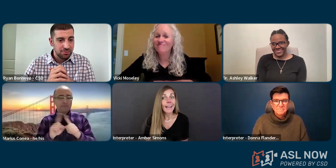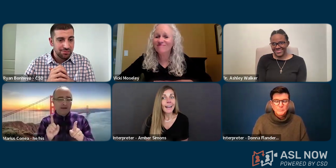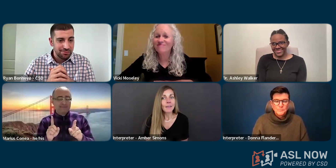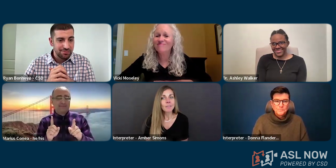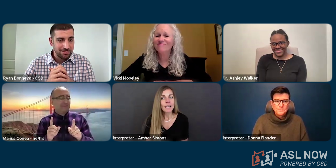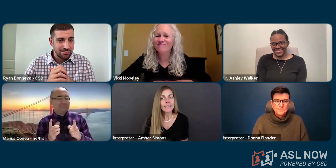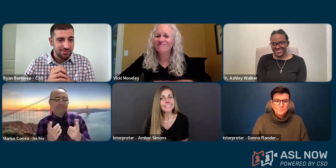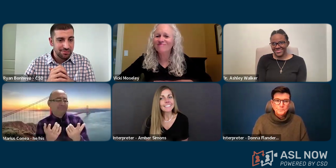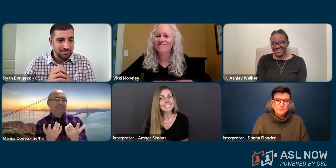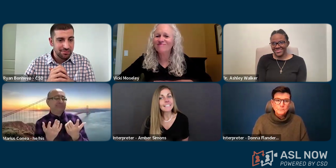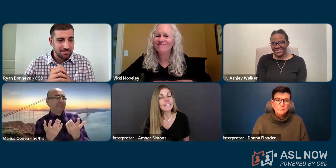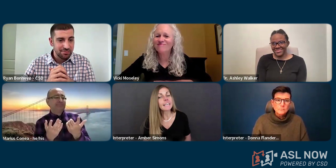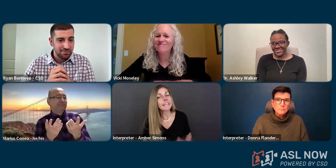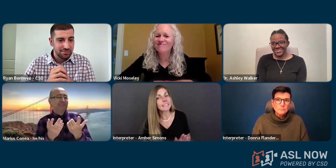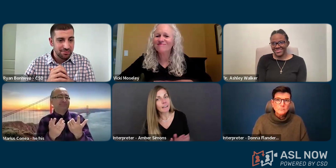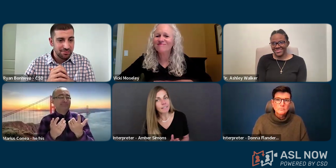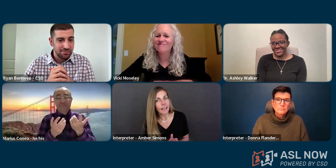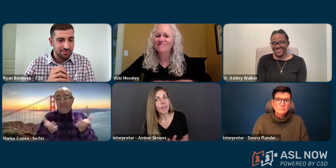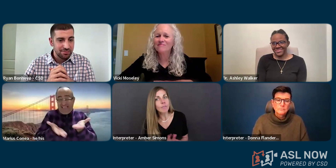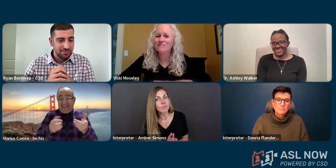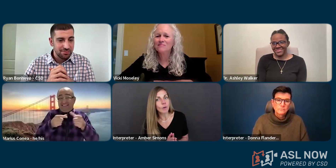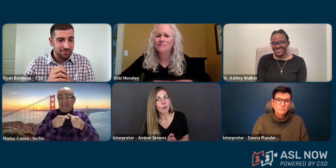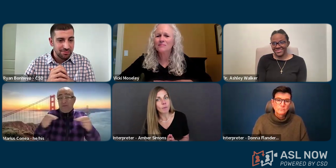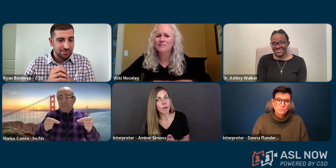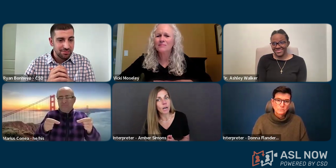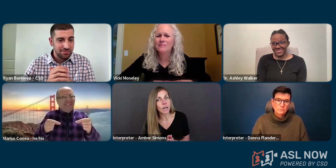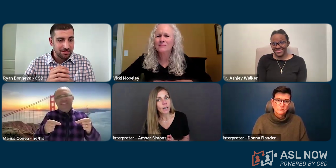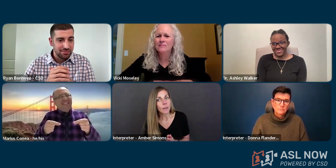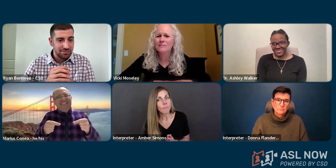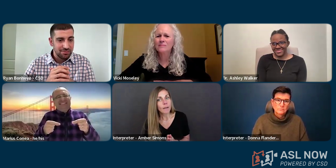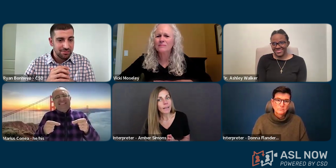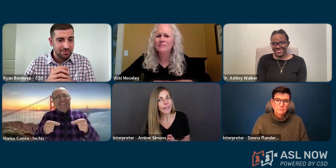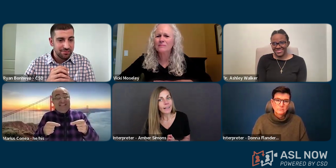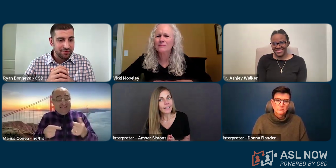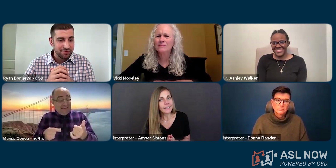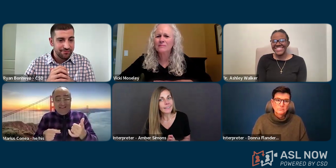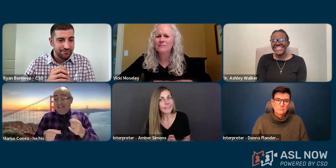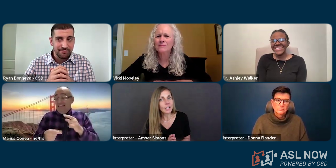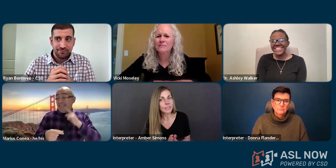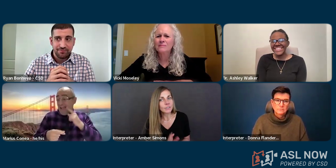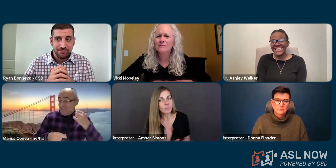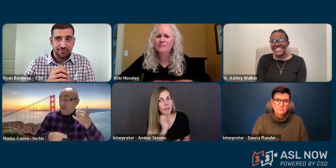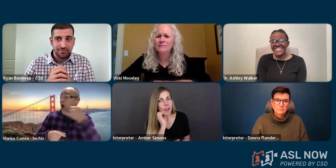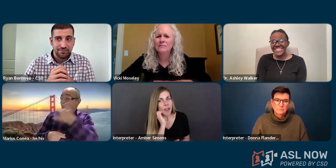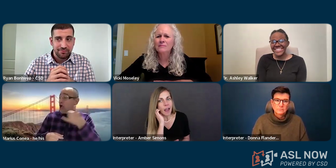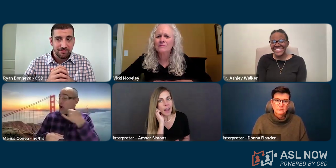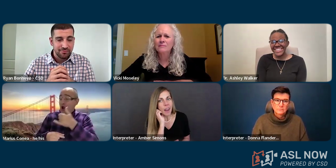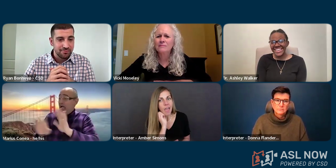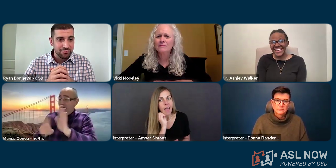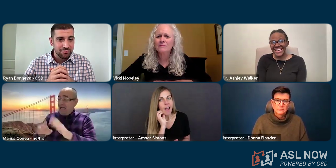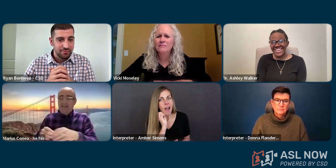and I'm like, okay, yes, I have a phone number, but here in Japan,